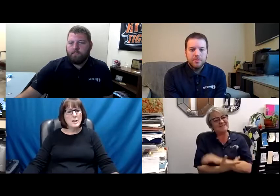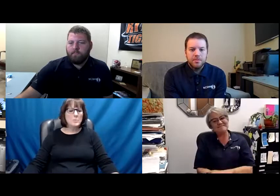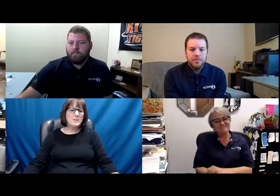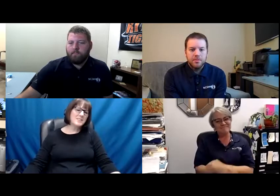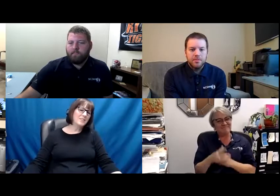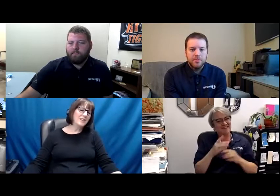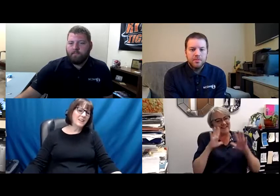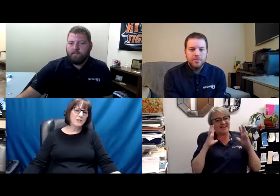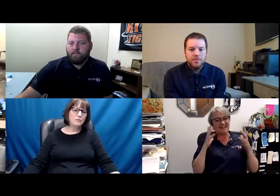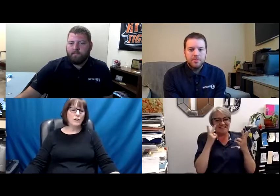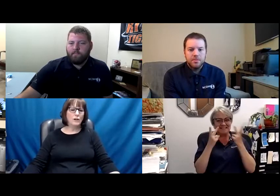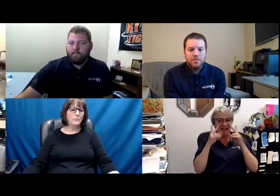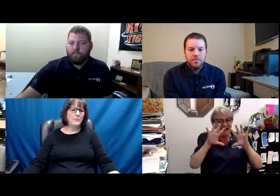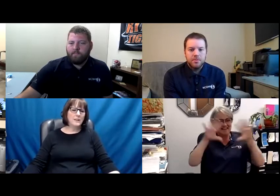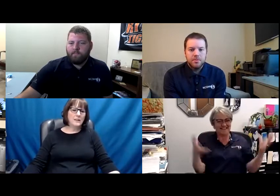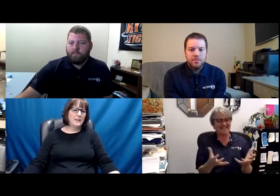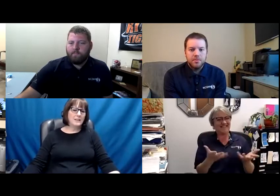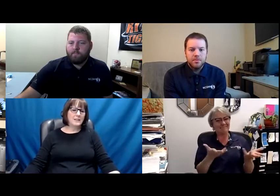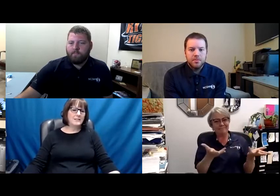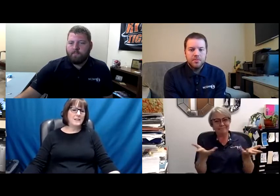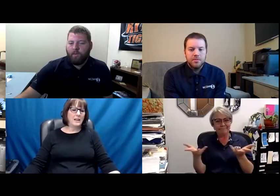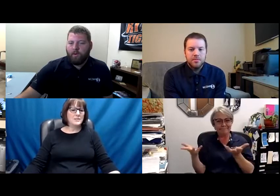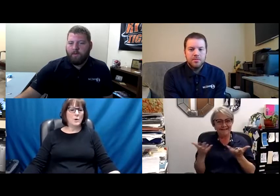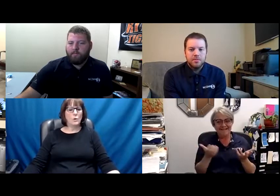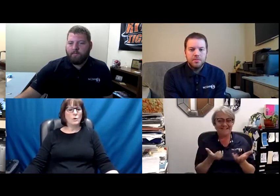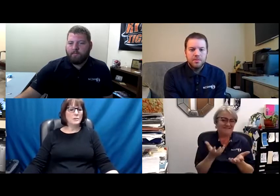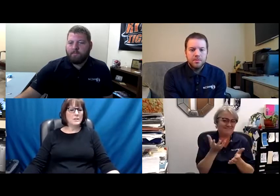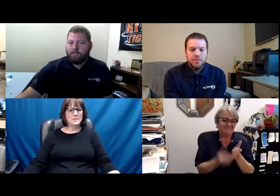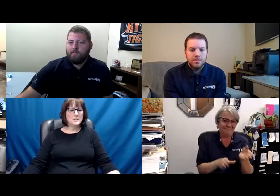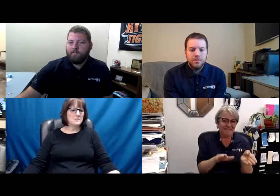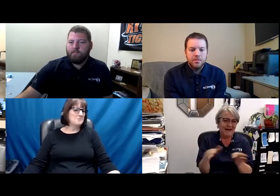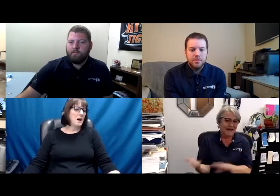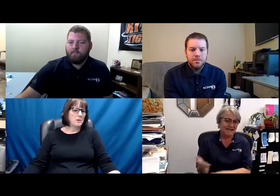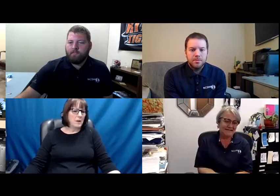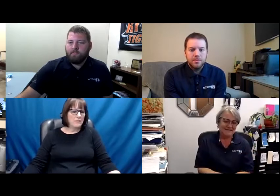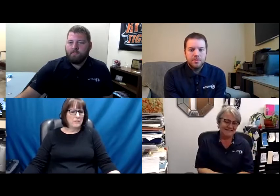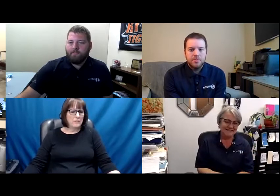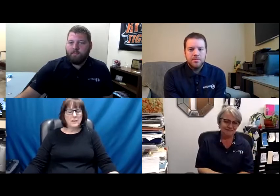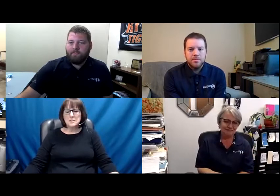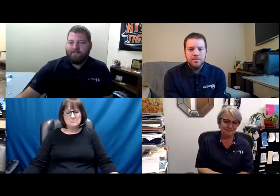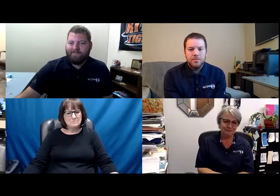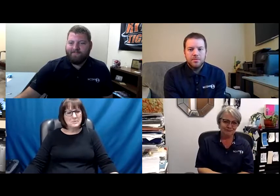but still again fall as a whole is not one of my favorite things so.